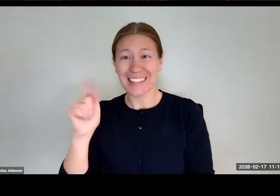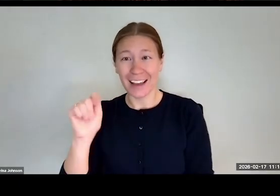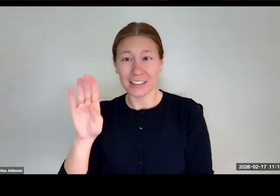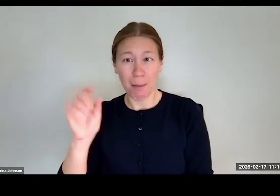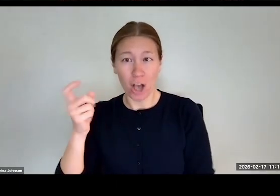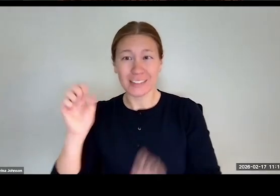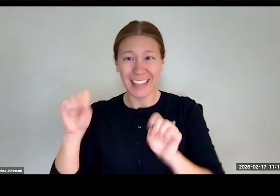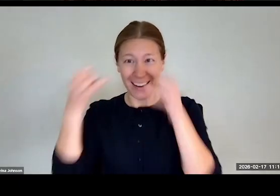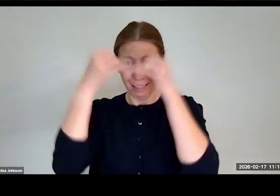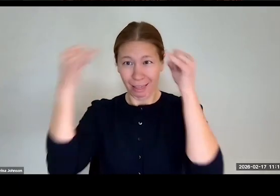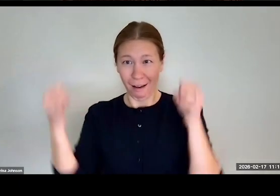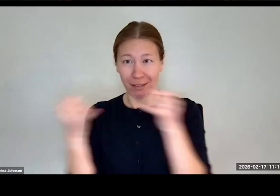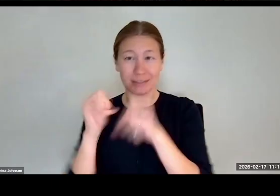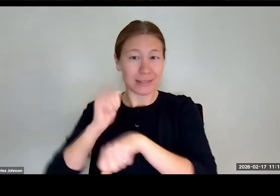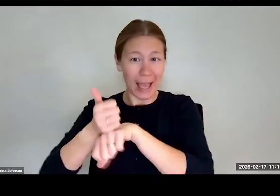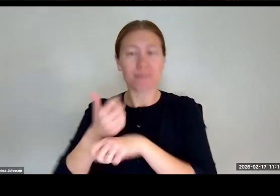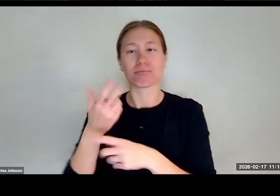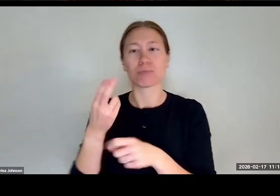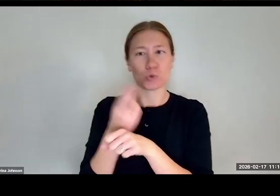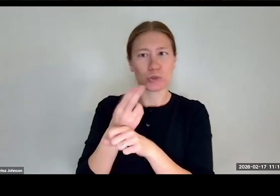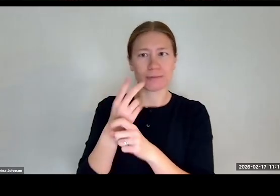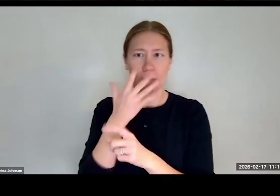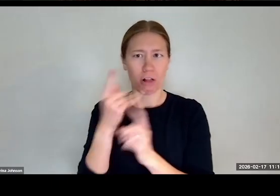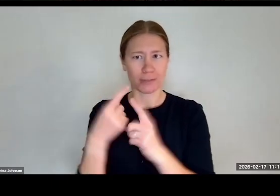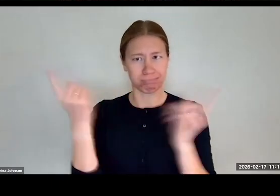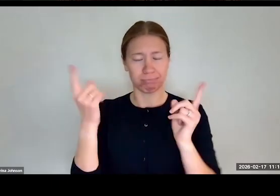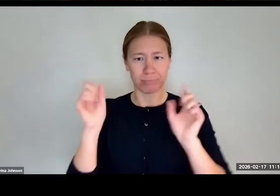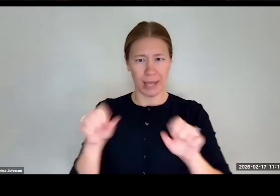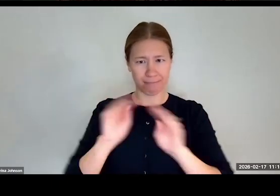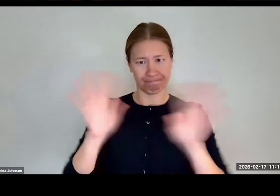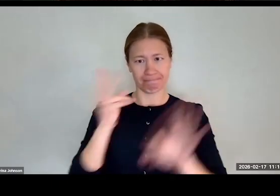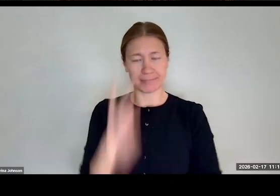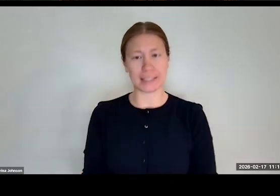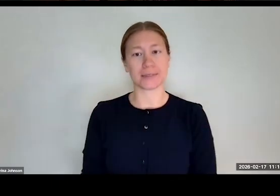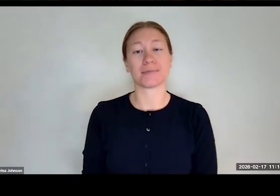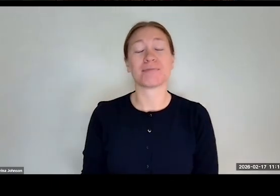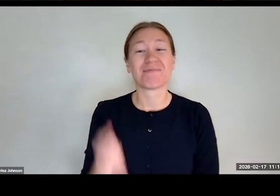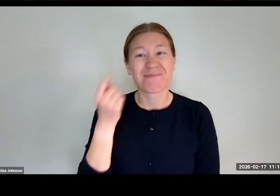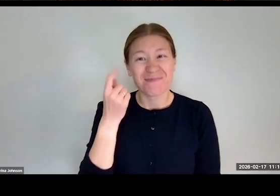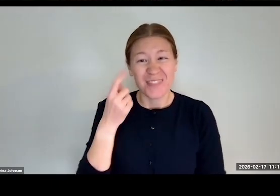that really differentiate from each other. The problem with putting images in behind text is that images have varied color